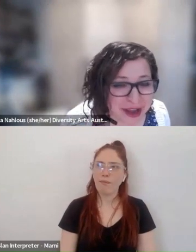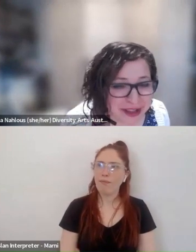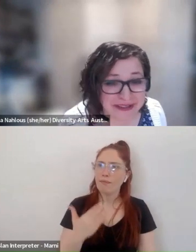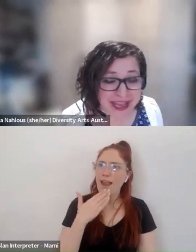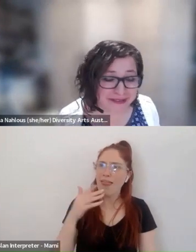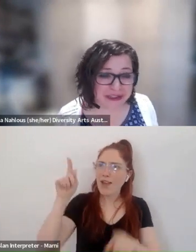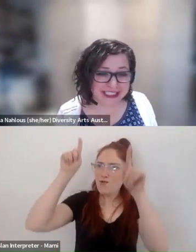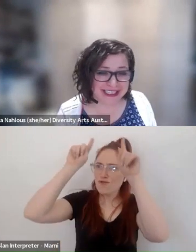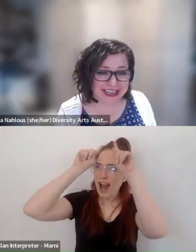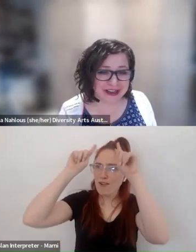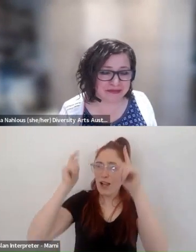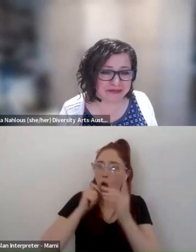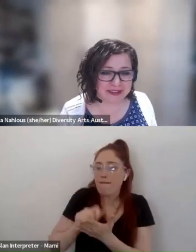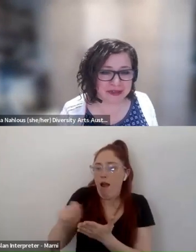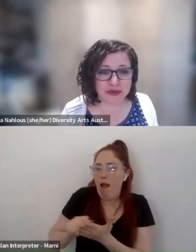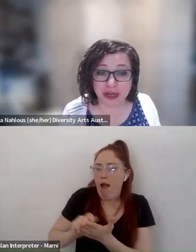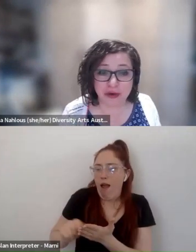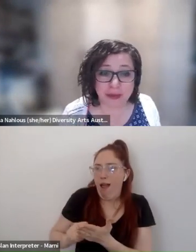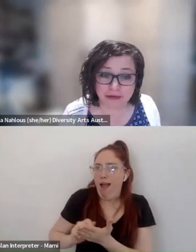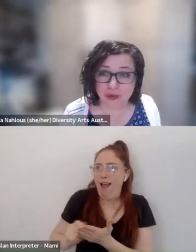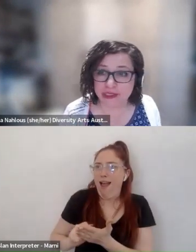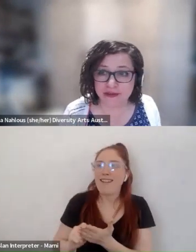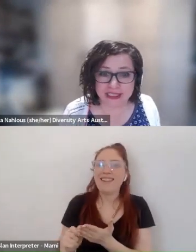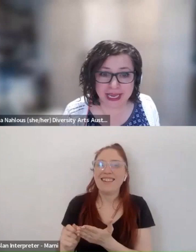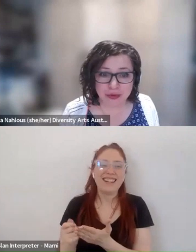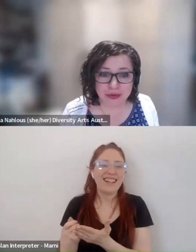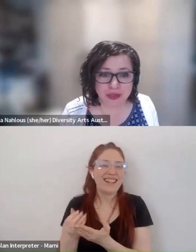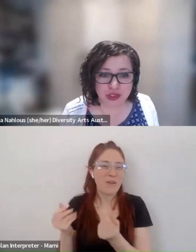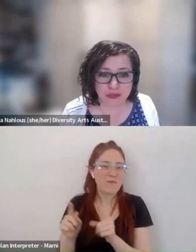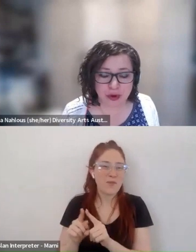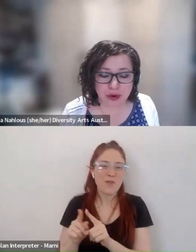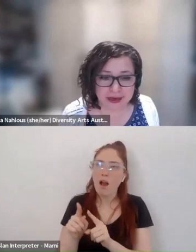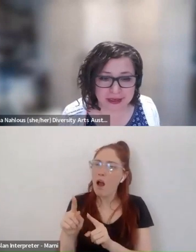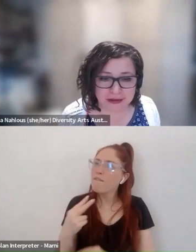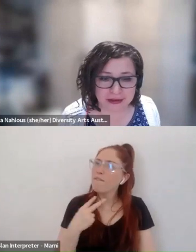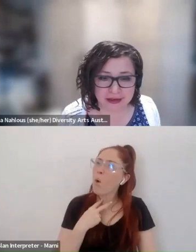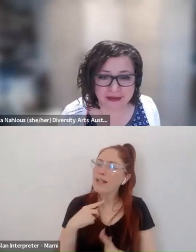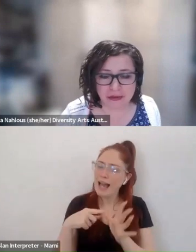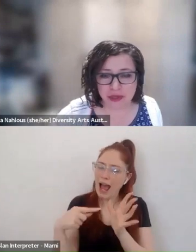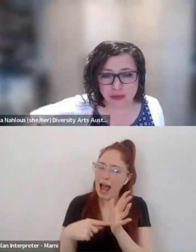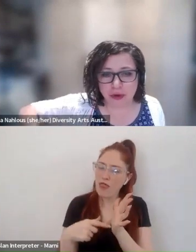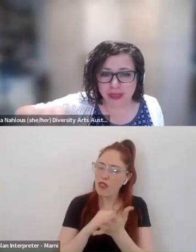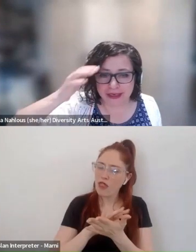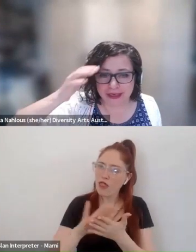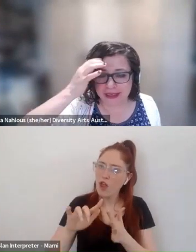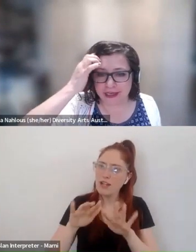I think that really, it's good to know about Voice at the Table. And we should pop that in that we should pop that link in